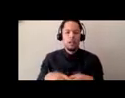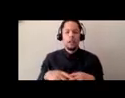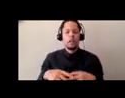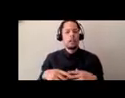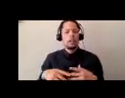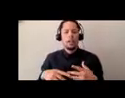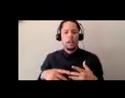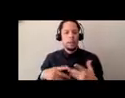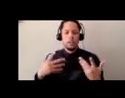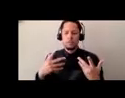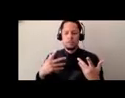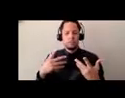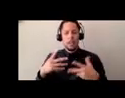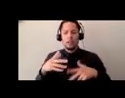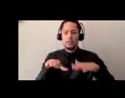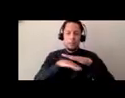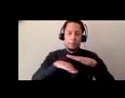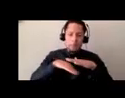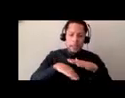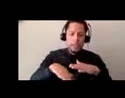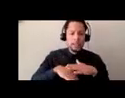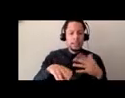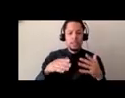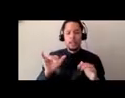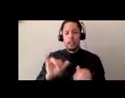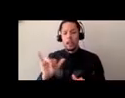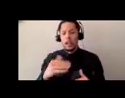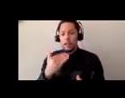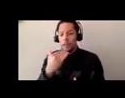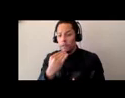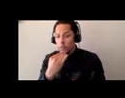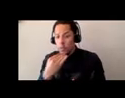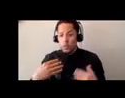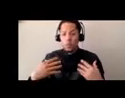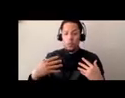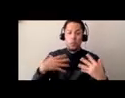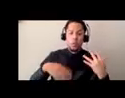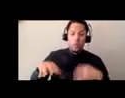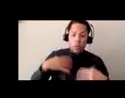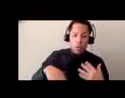necessities of food and clothing. We kind of encompass all of it.